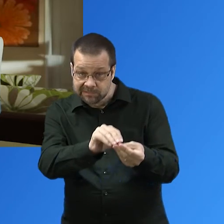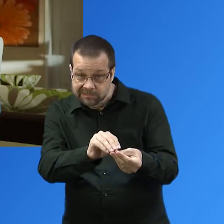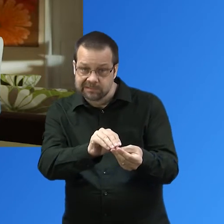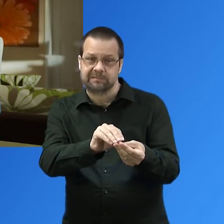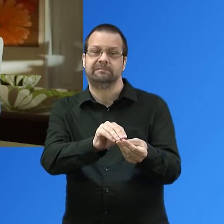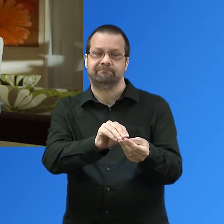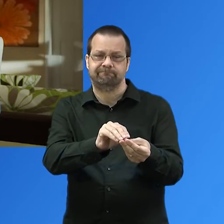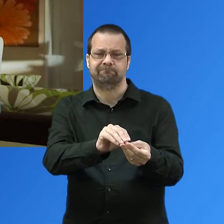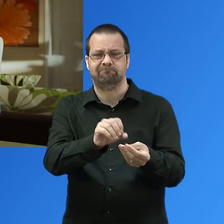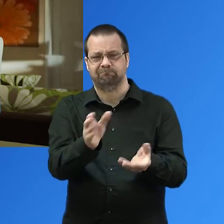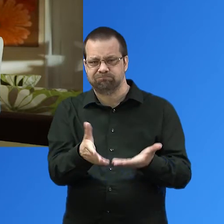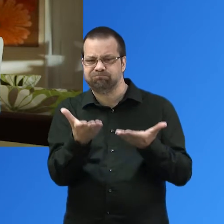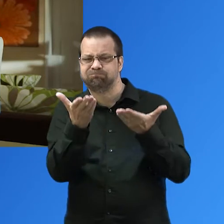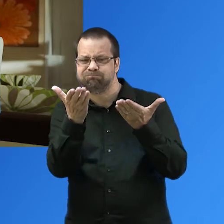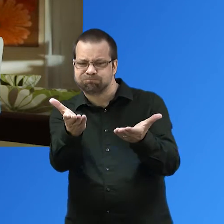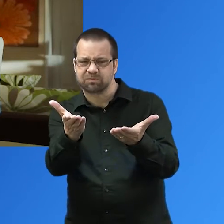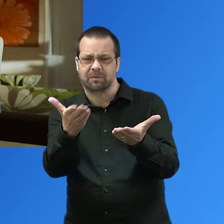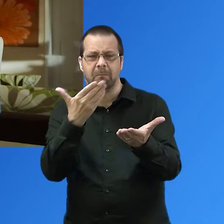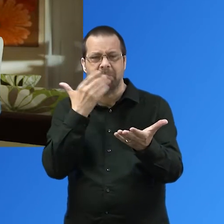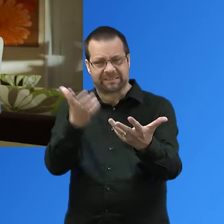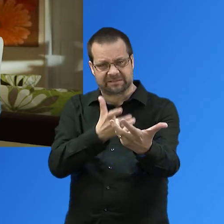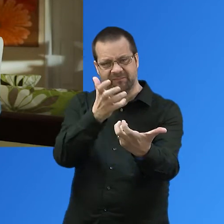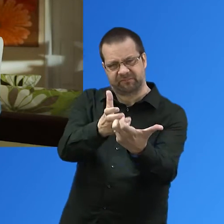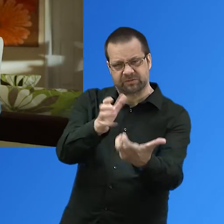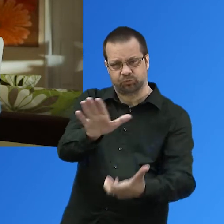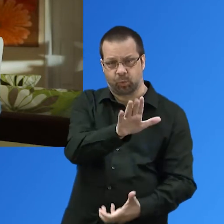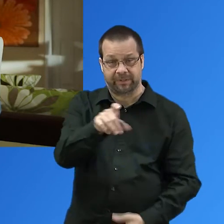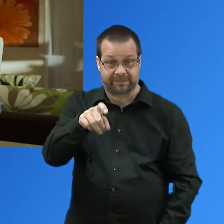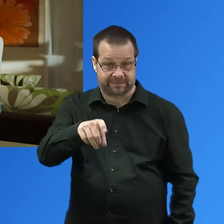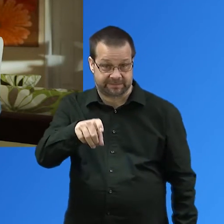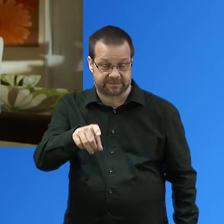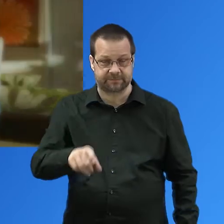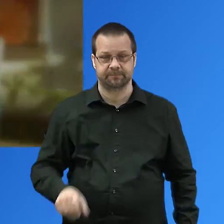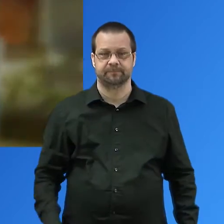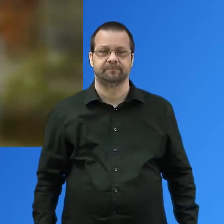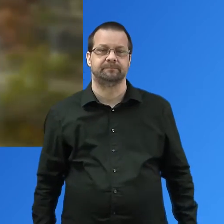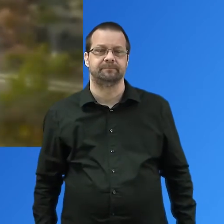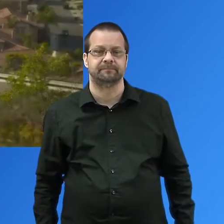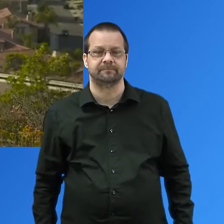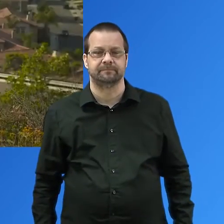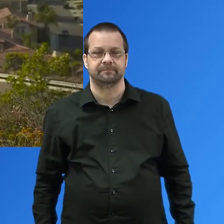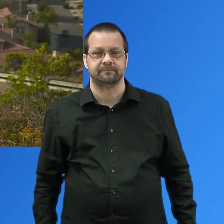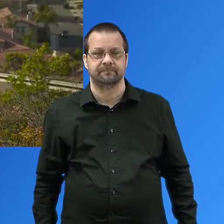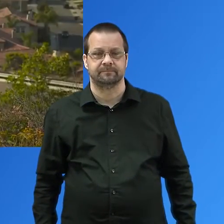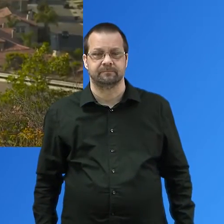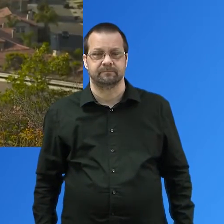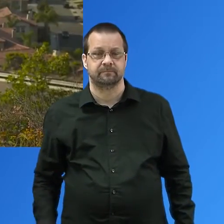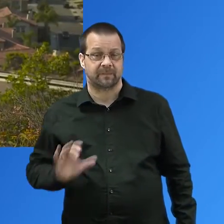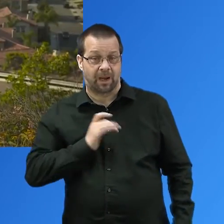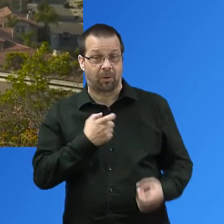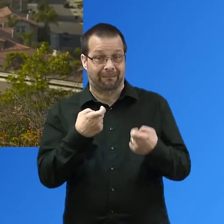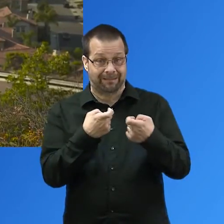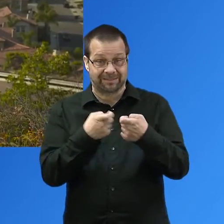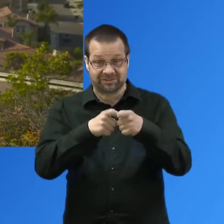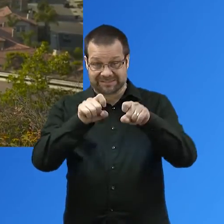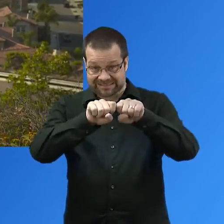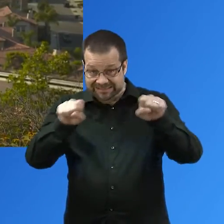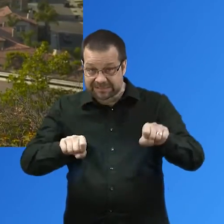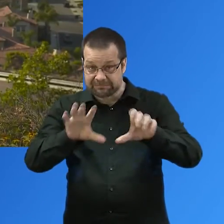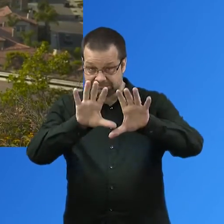how much electricity you use and can recommend the right size generator. Maintaining the integrity of the electrical system